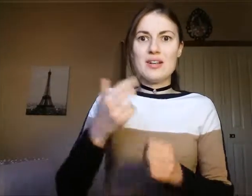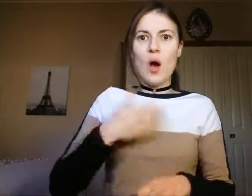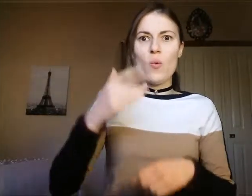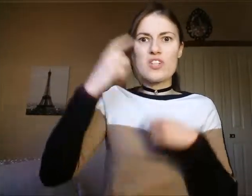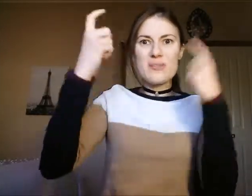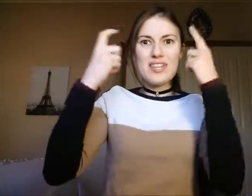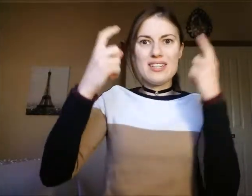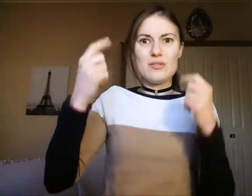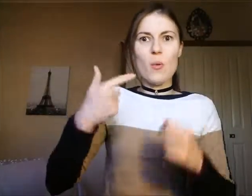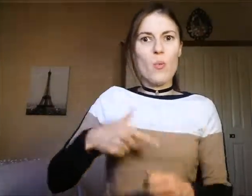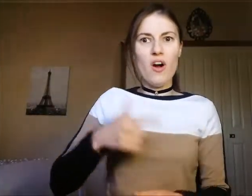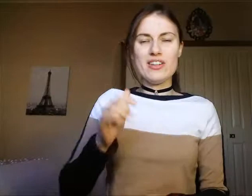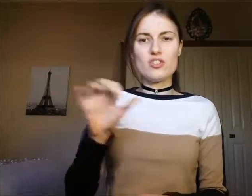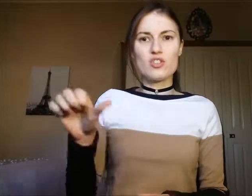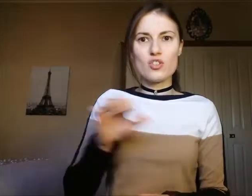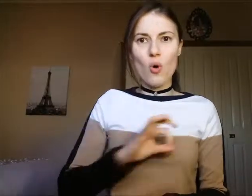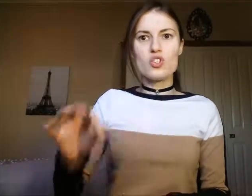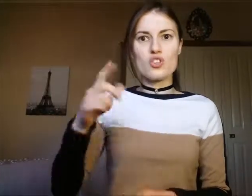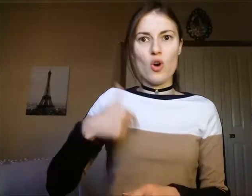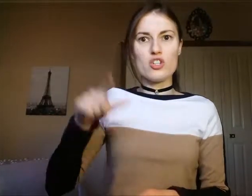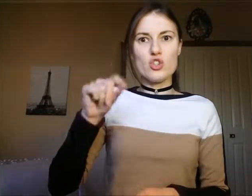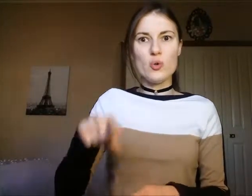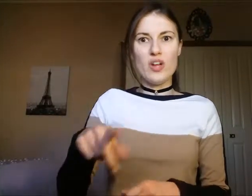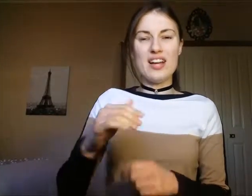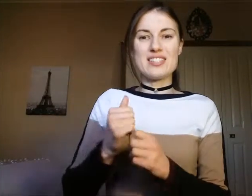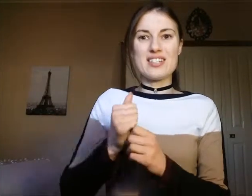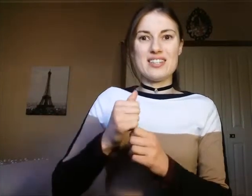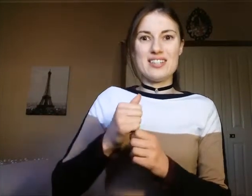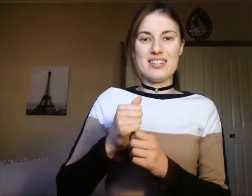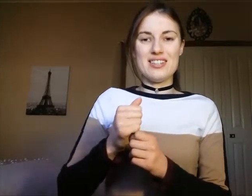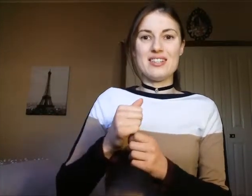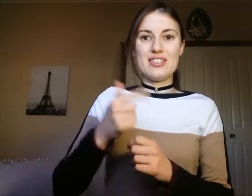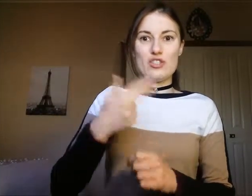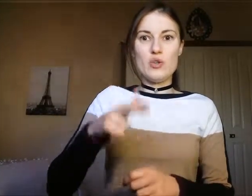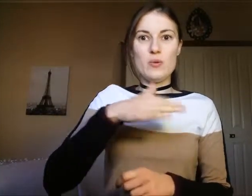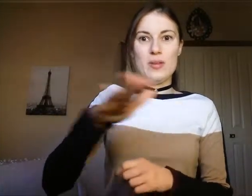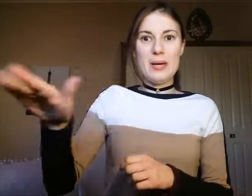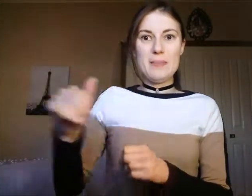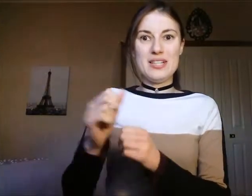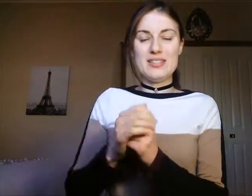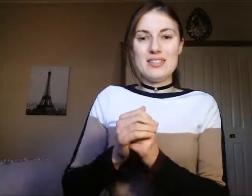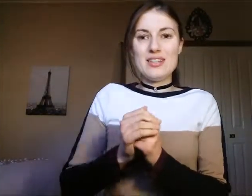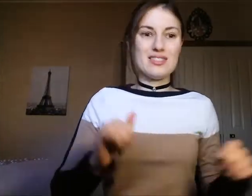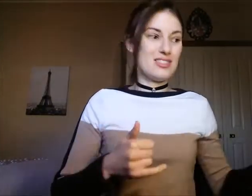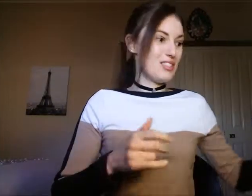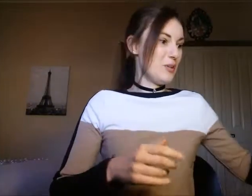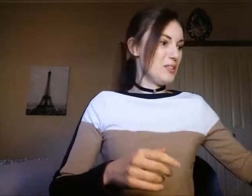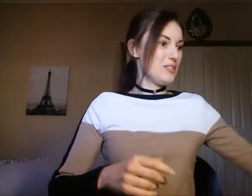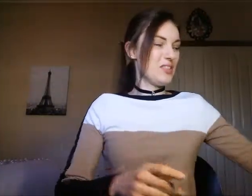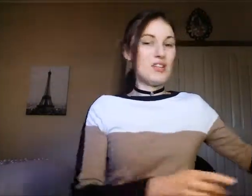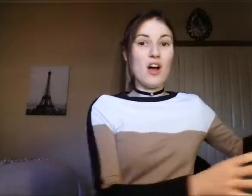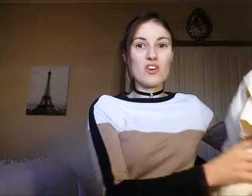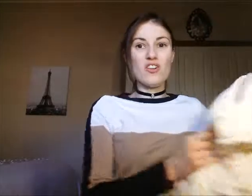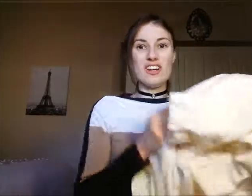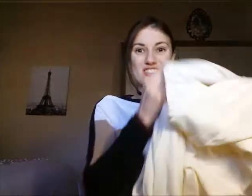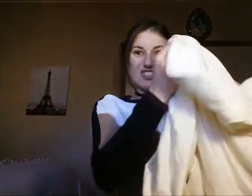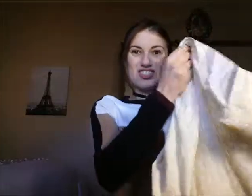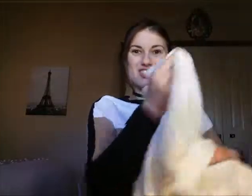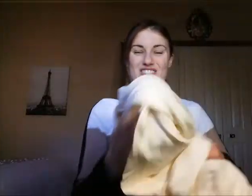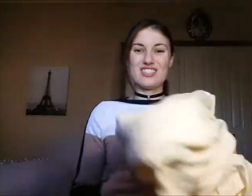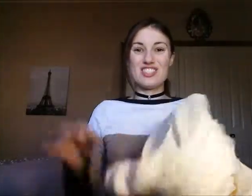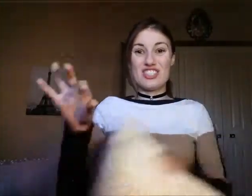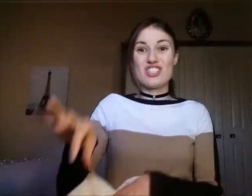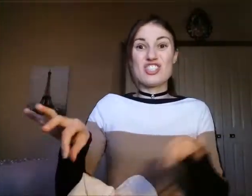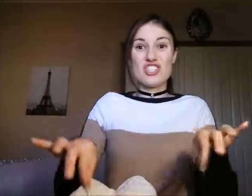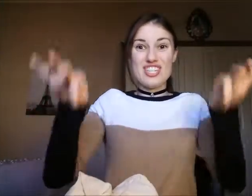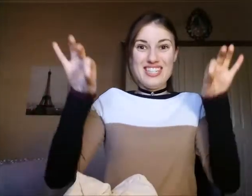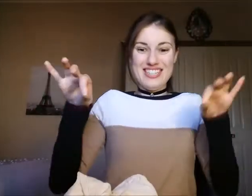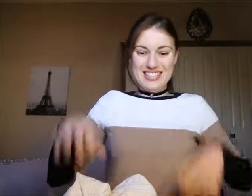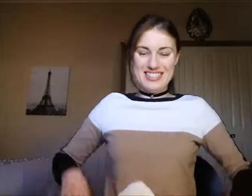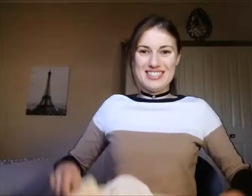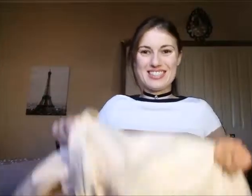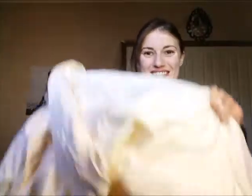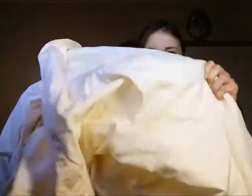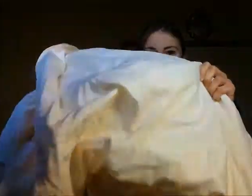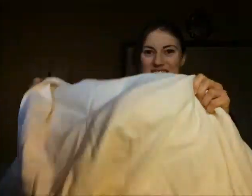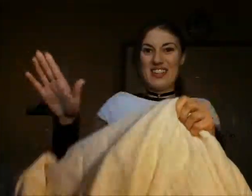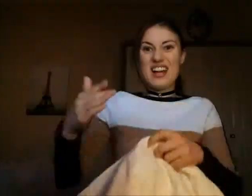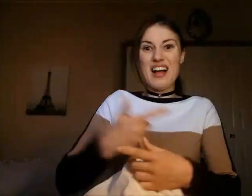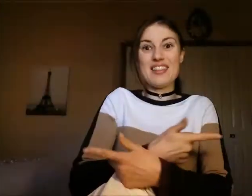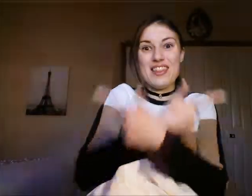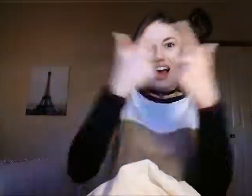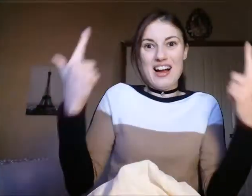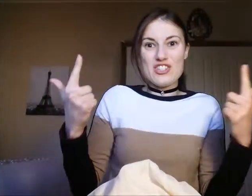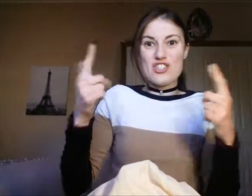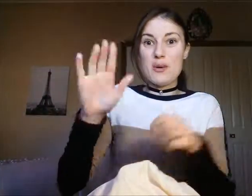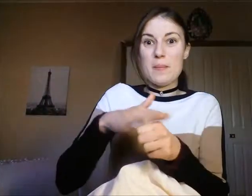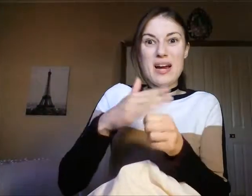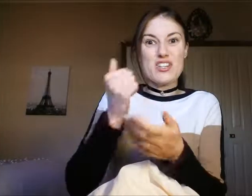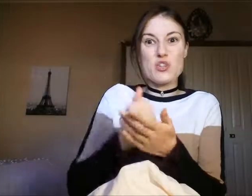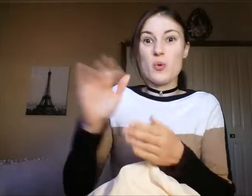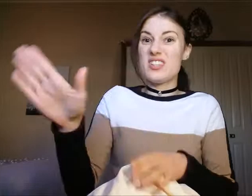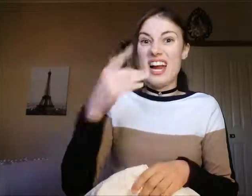I was thinking why not I do that to them I got sheet and a large make sure they